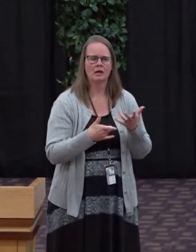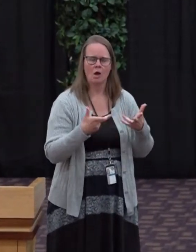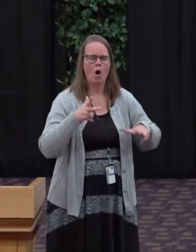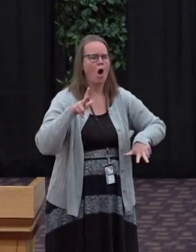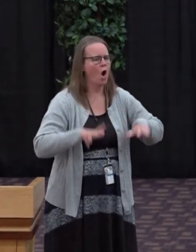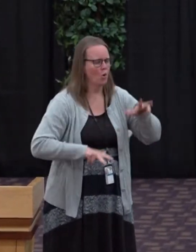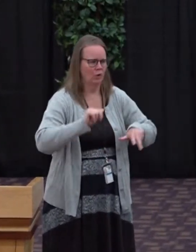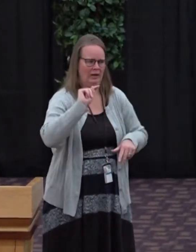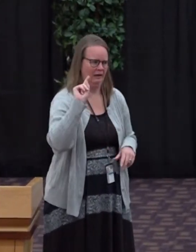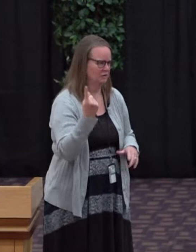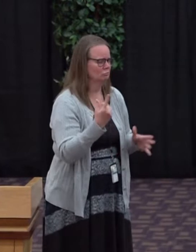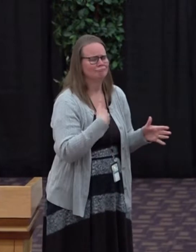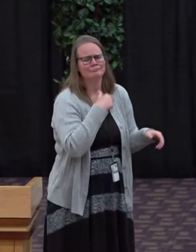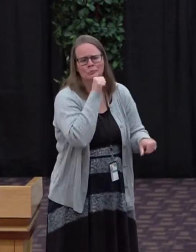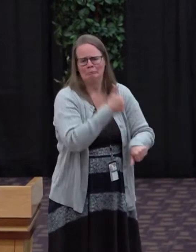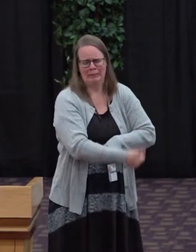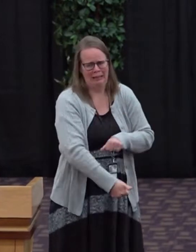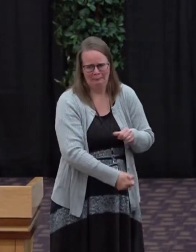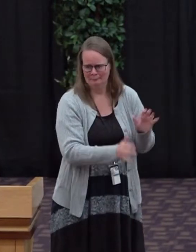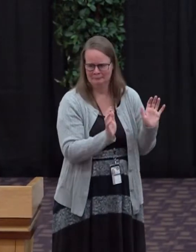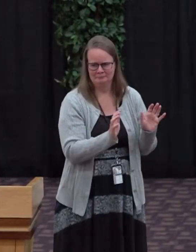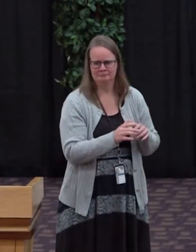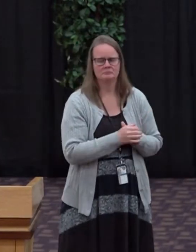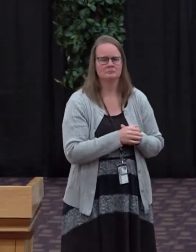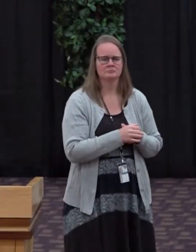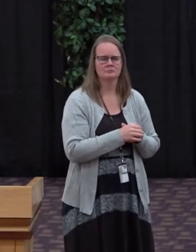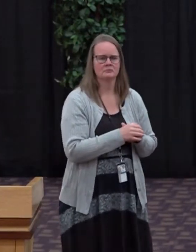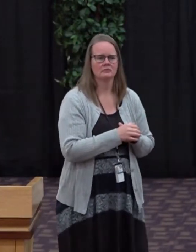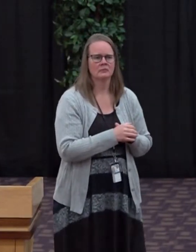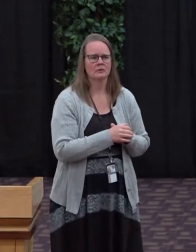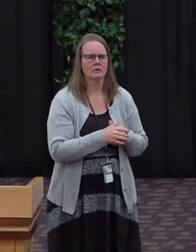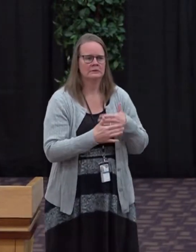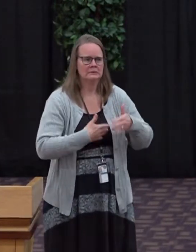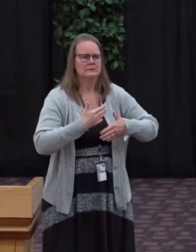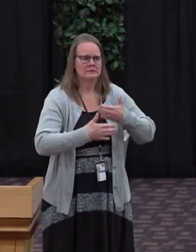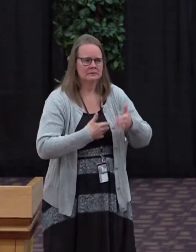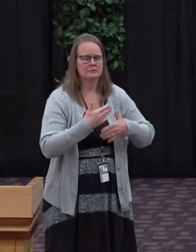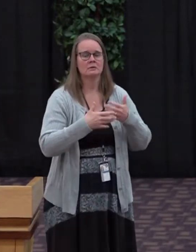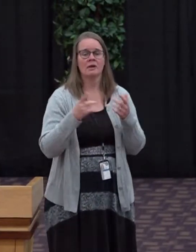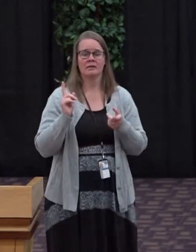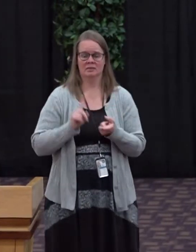But over time, of course, at first, it was awkward. I didn't blame them.